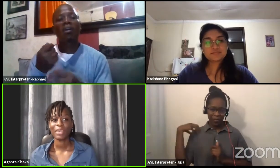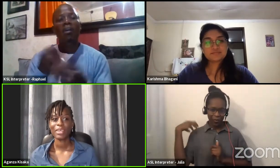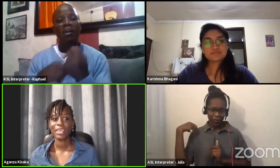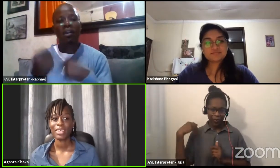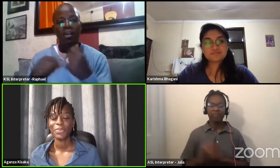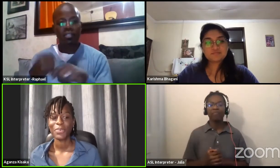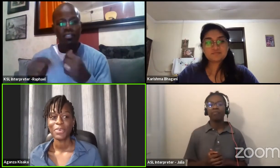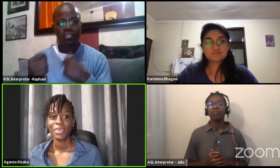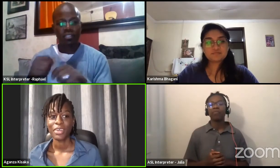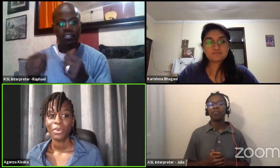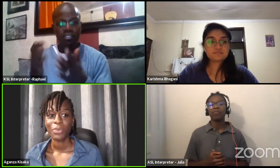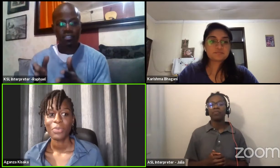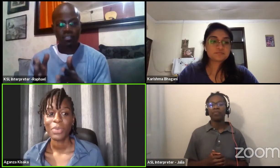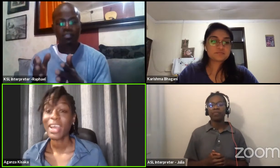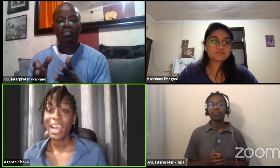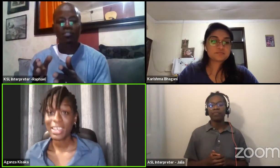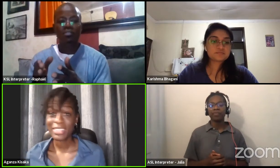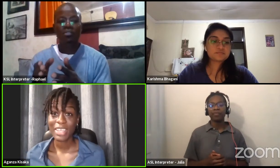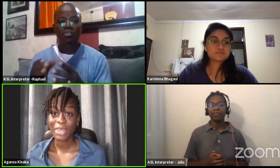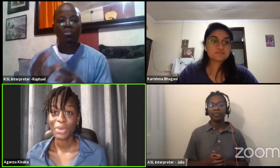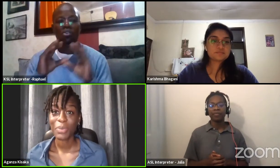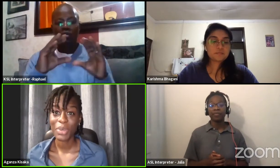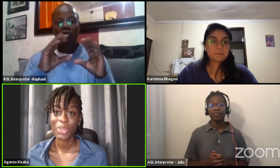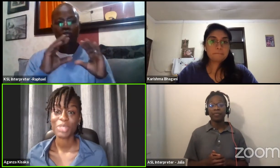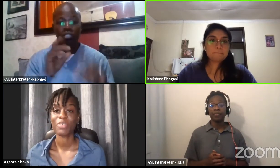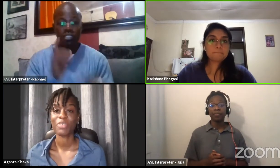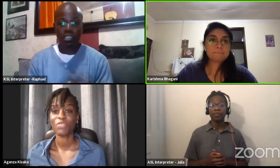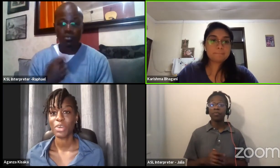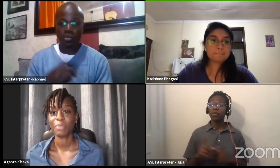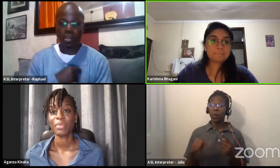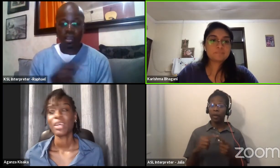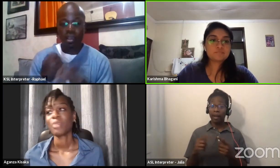When we're acting or when we're going to perform,